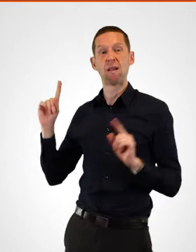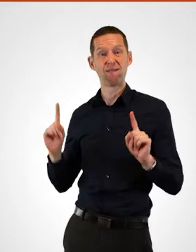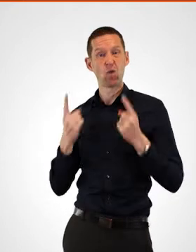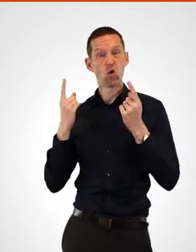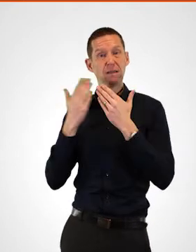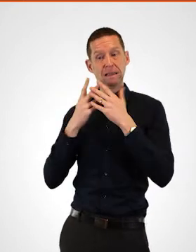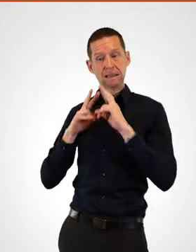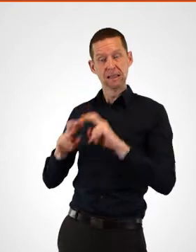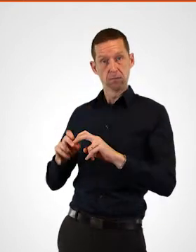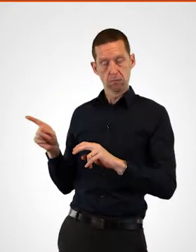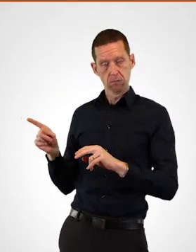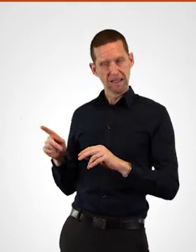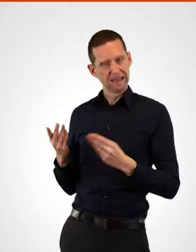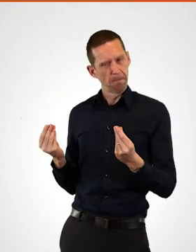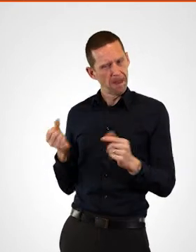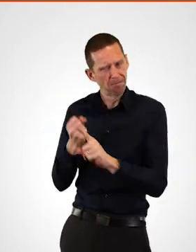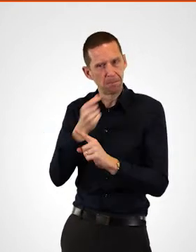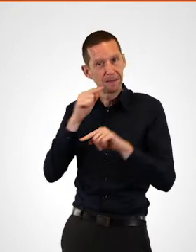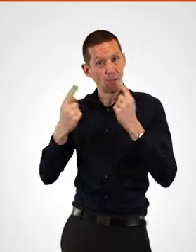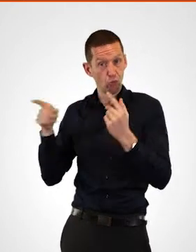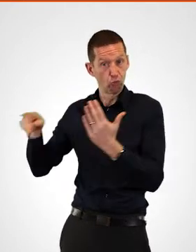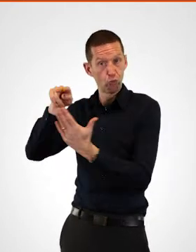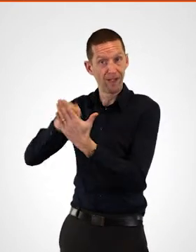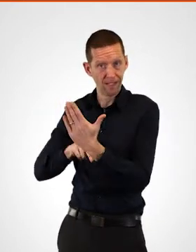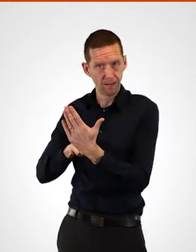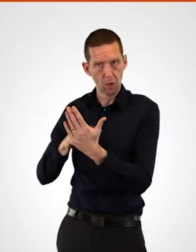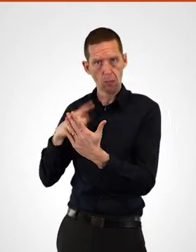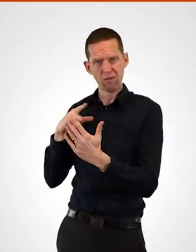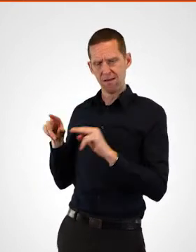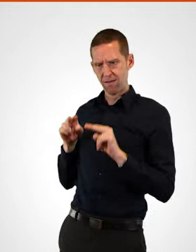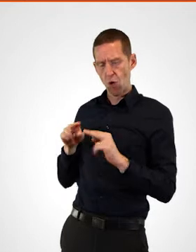that maybe there's something different with reading because what it found was that the reading skills